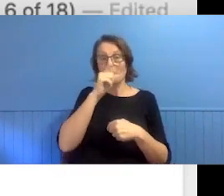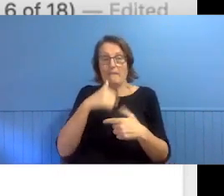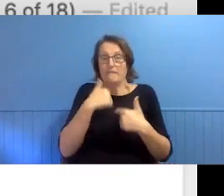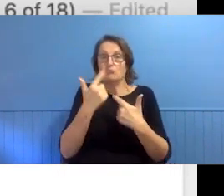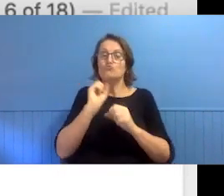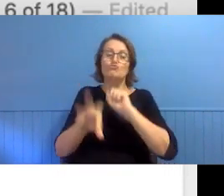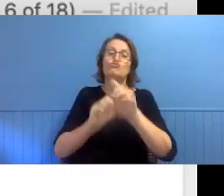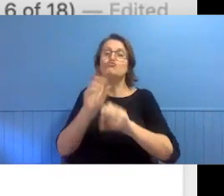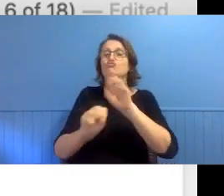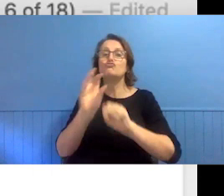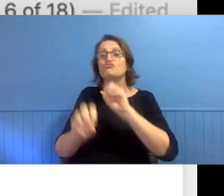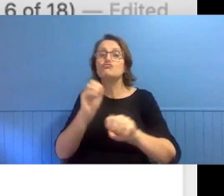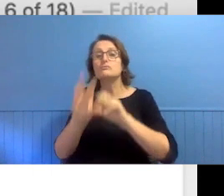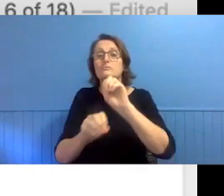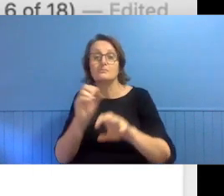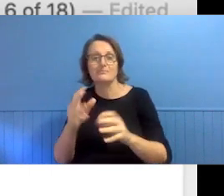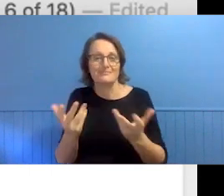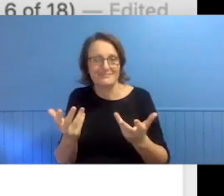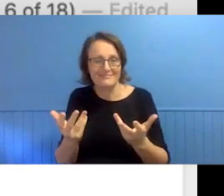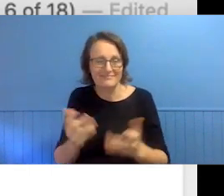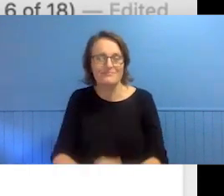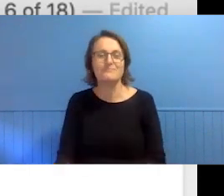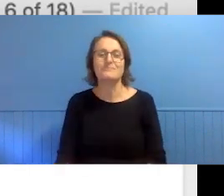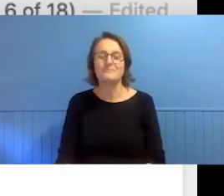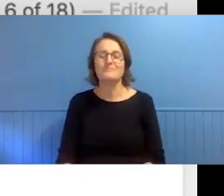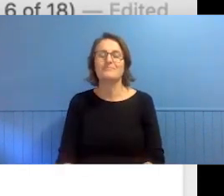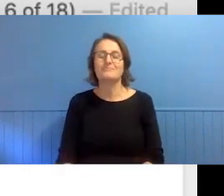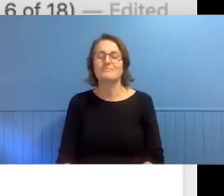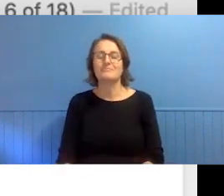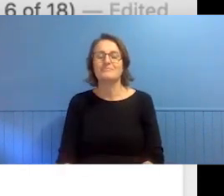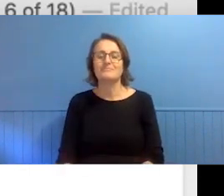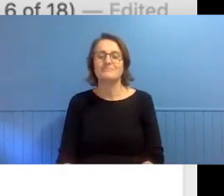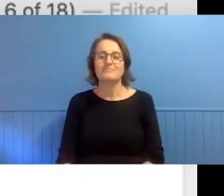to say is it can be both positive and negative and it can be positive